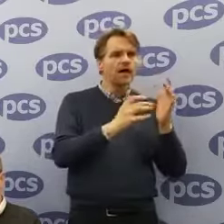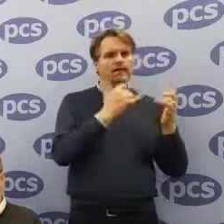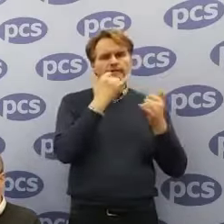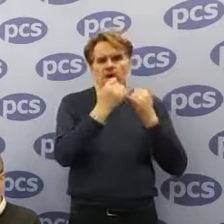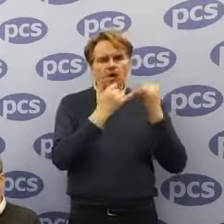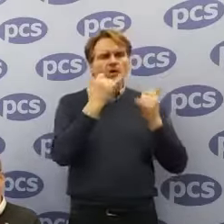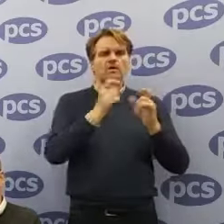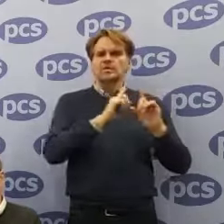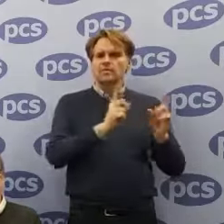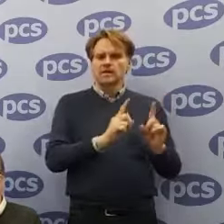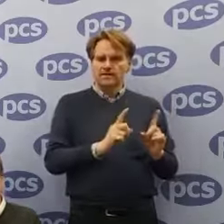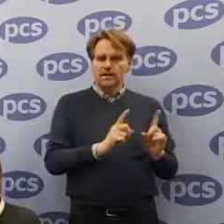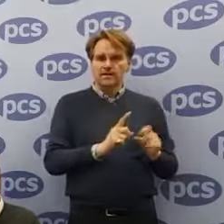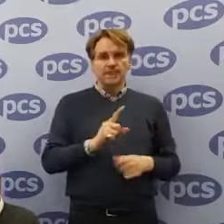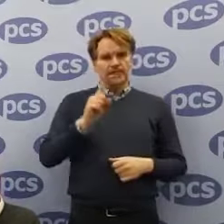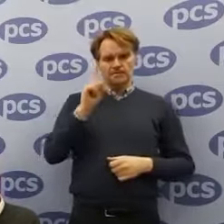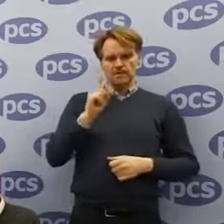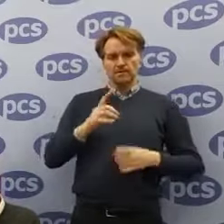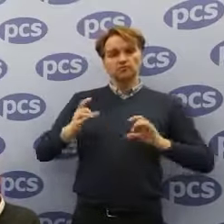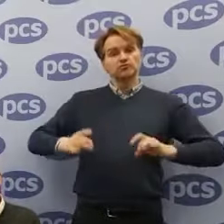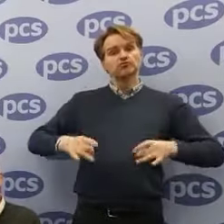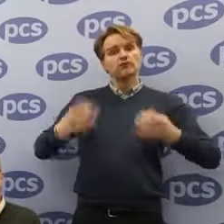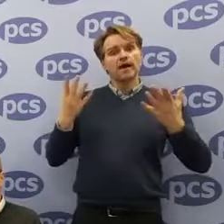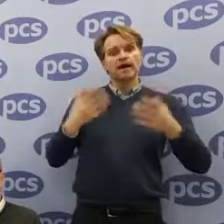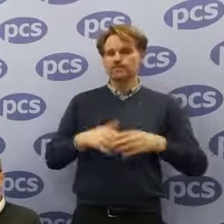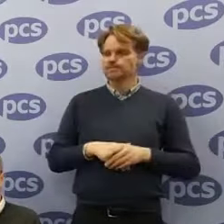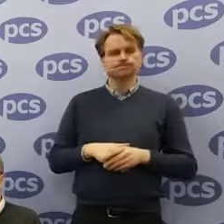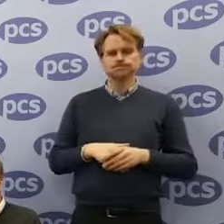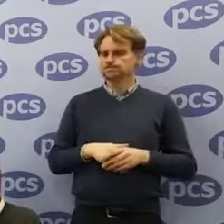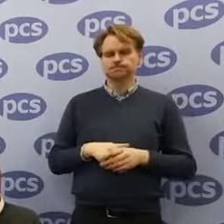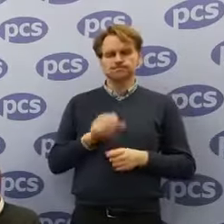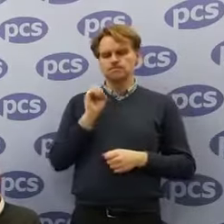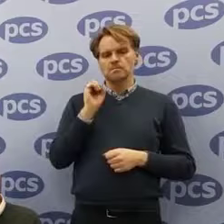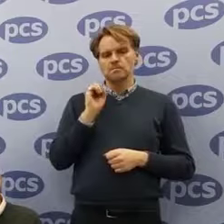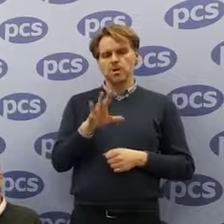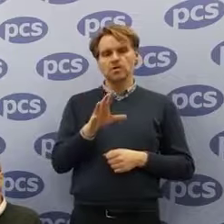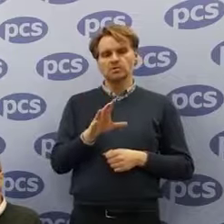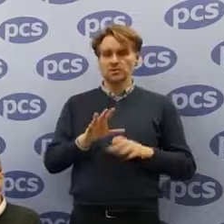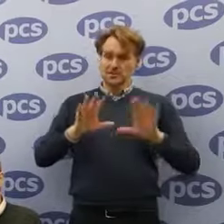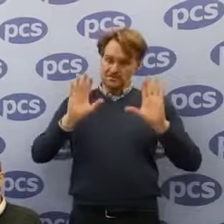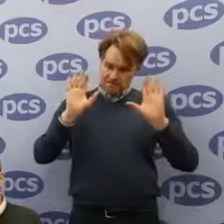unless you want to vote for a strike, but that is the law. Now I can say to people